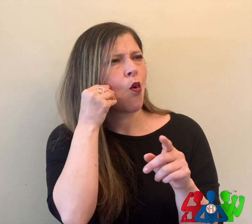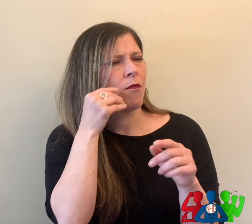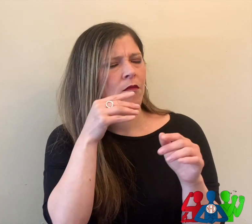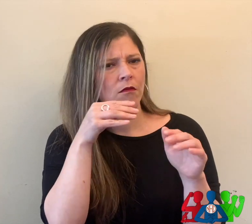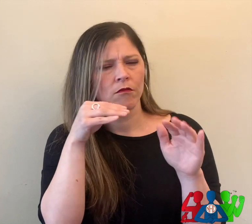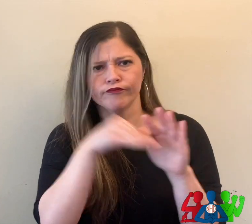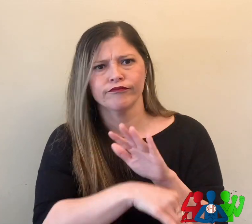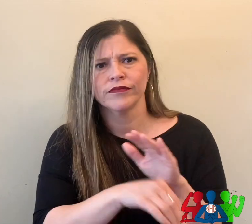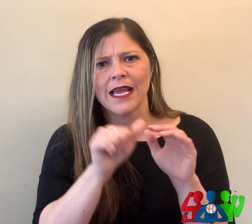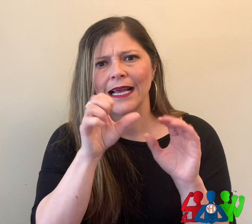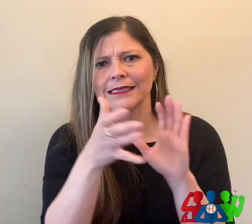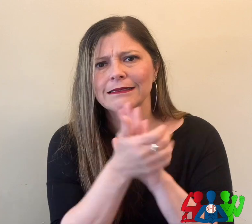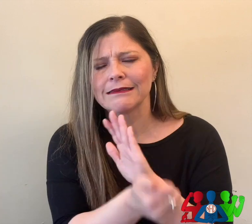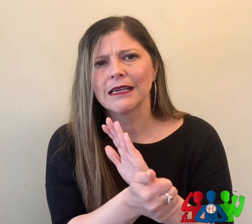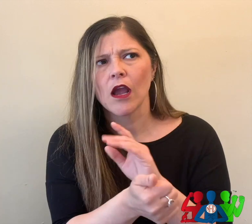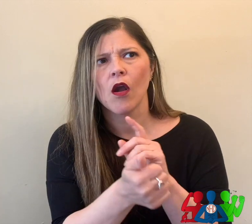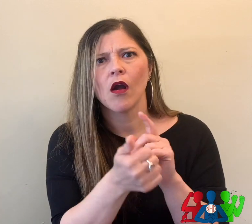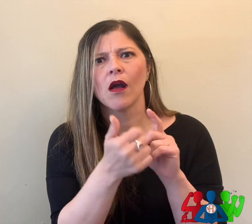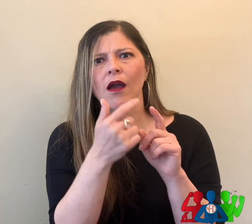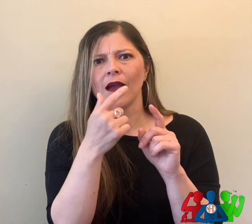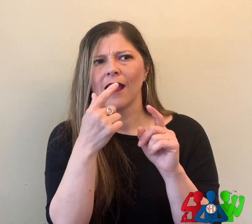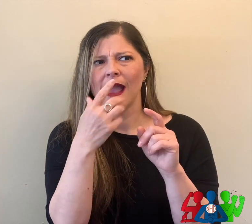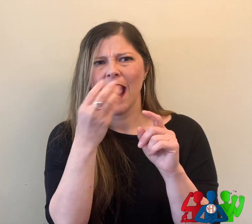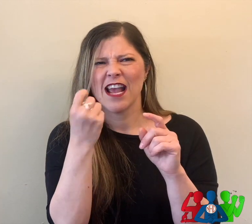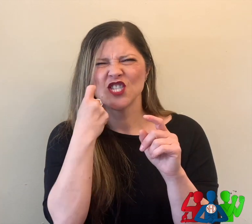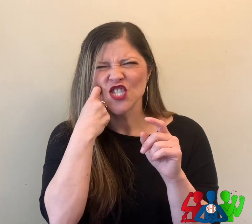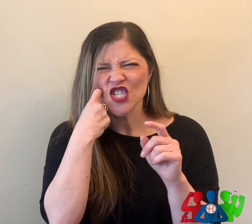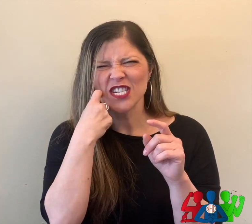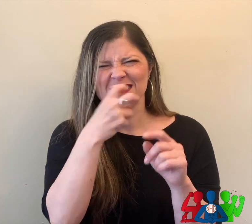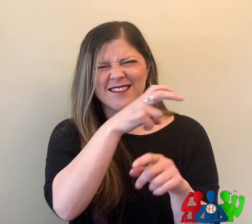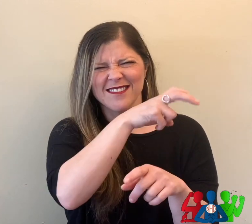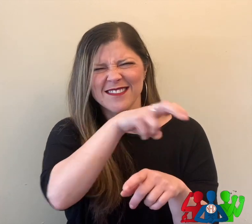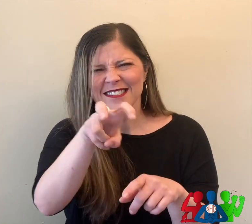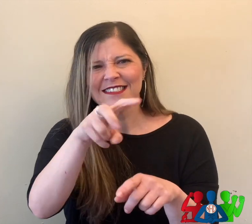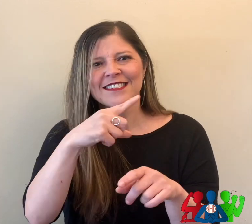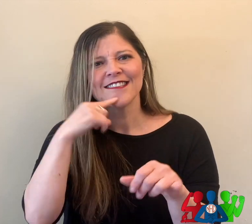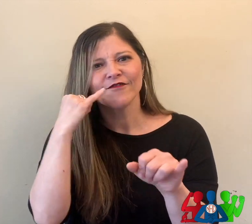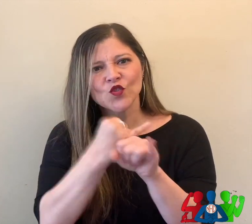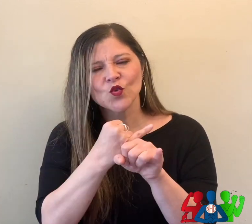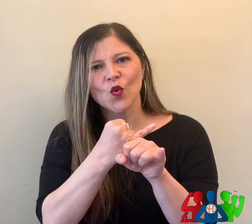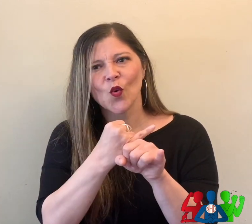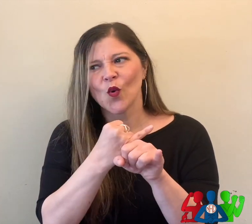these students to feel disconnected from our community, especially at home in settings